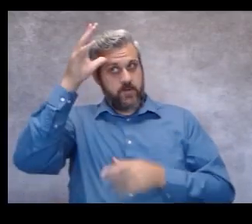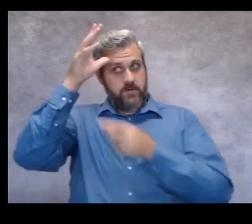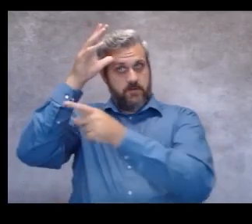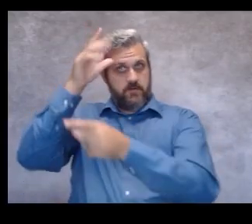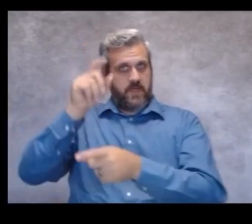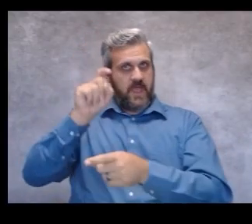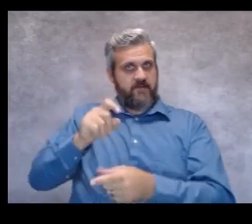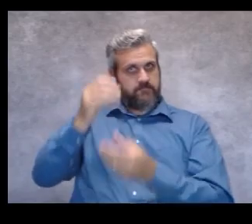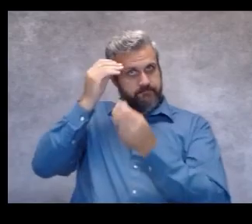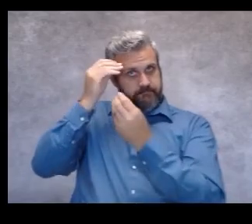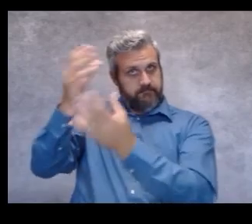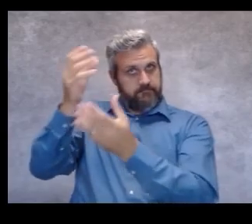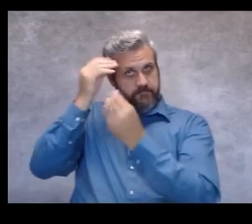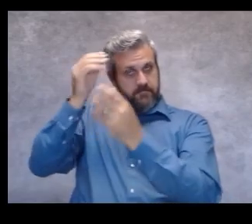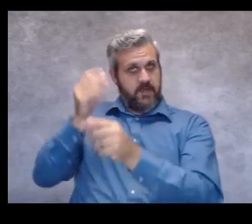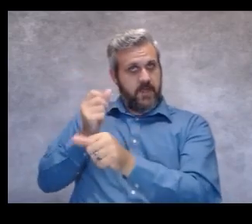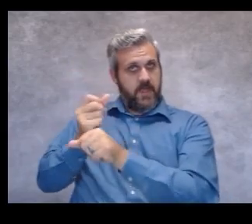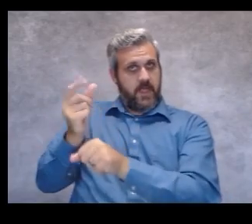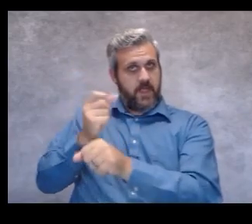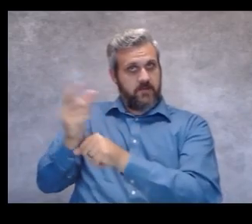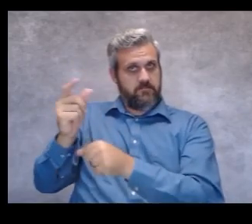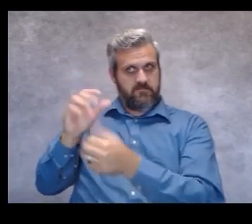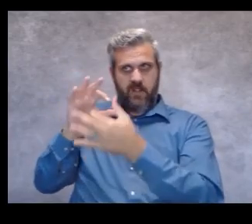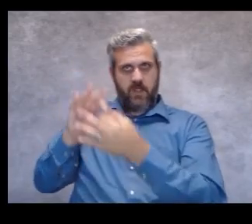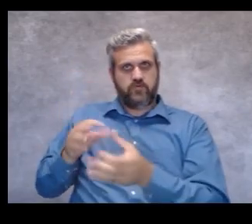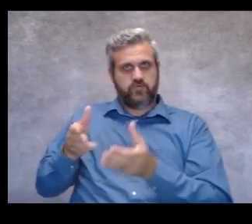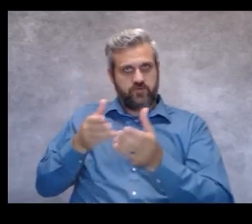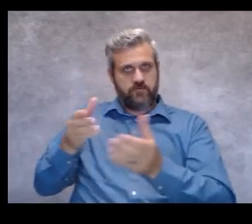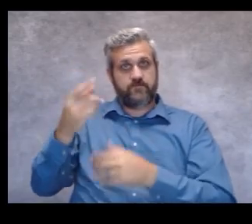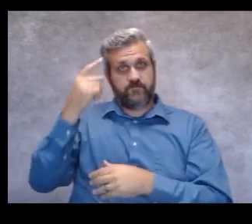be notified annually regarding the services included in the gifted and